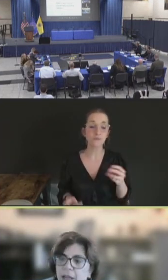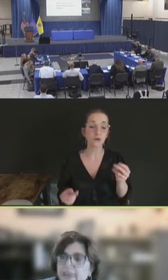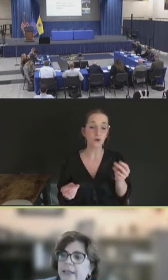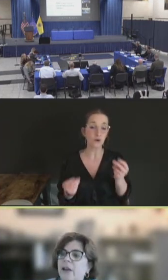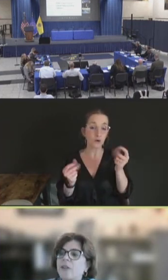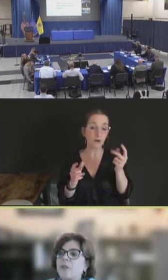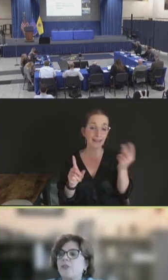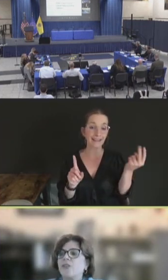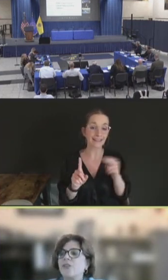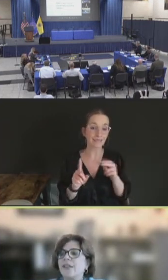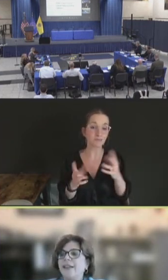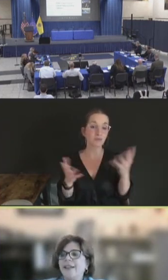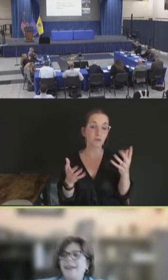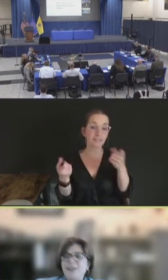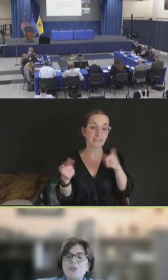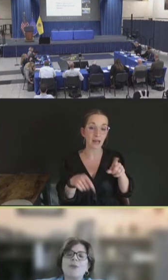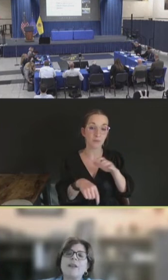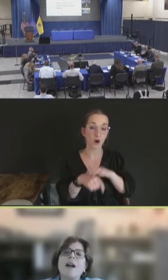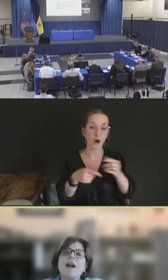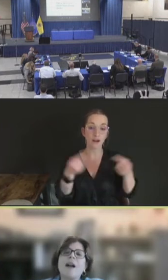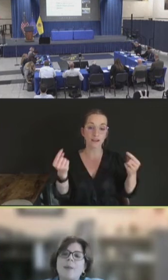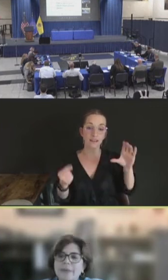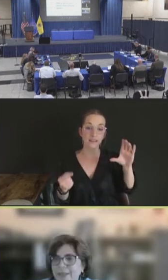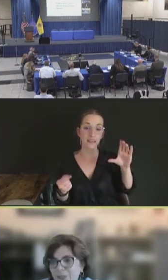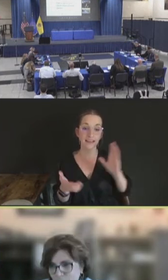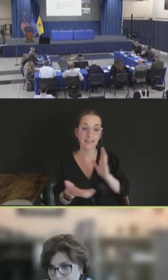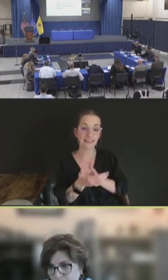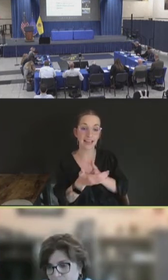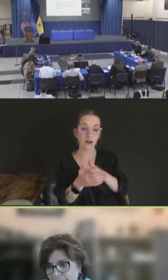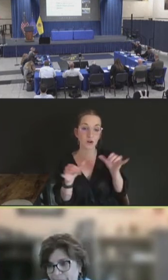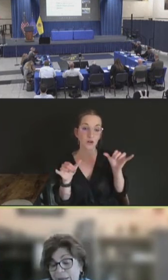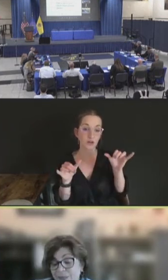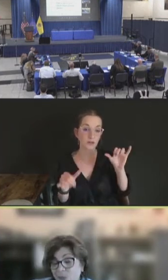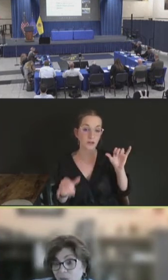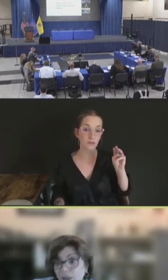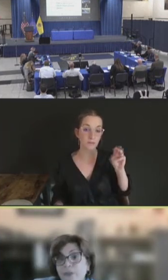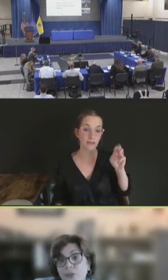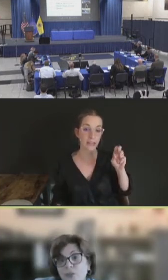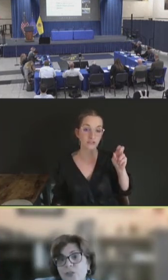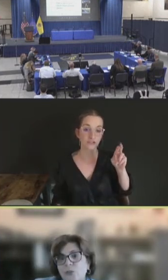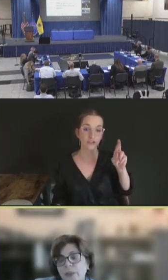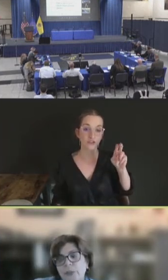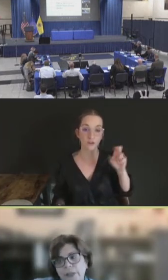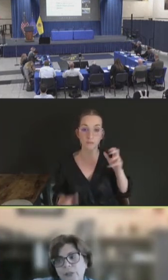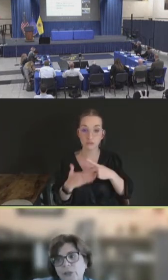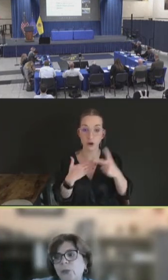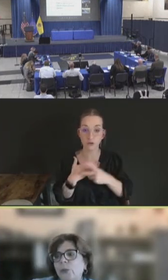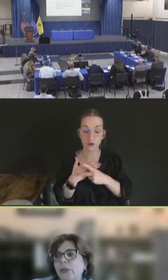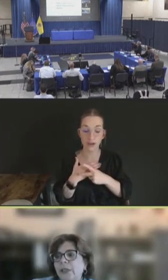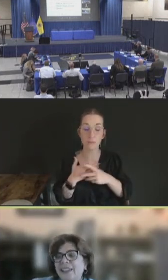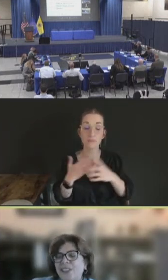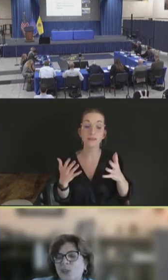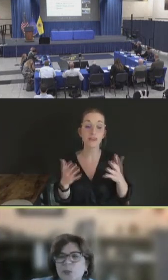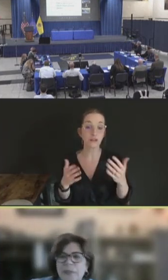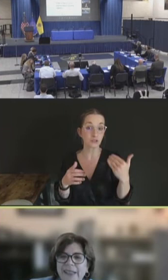the Countermeasures Injury Compensation Program as of July 1st, 2022, there's been